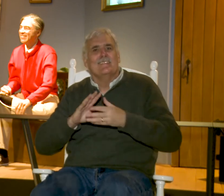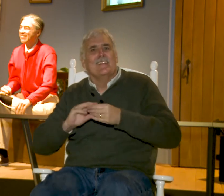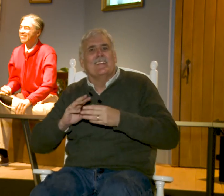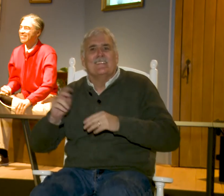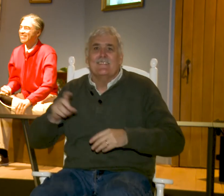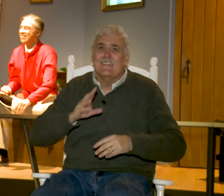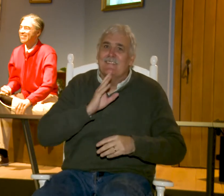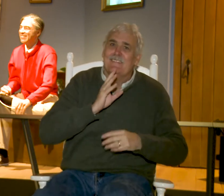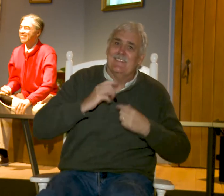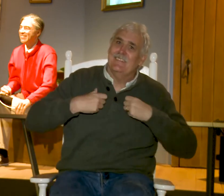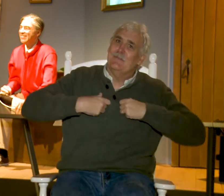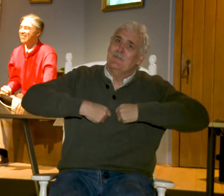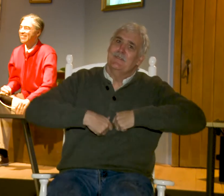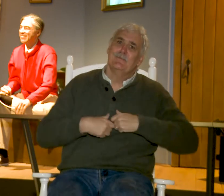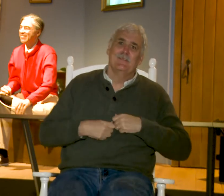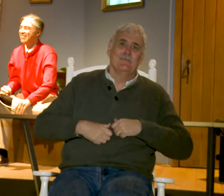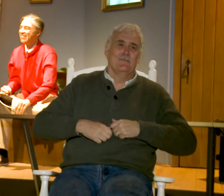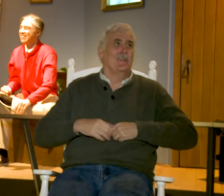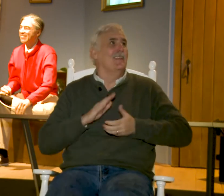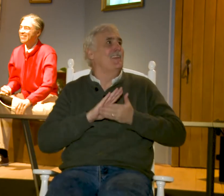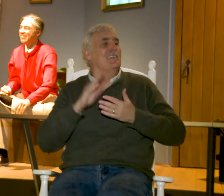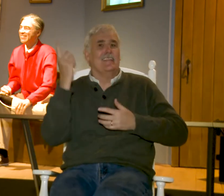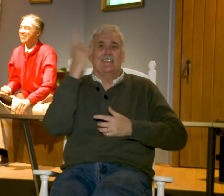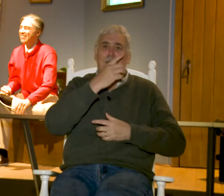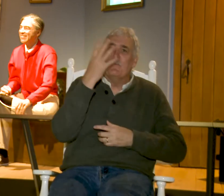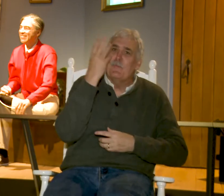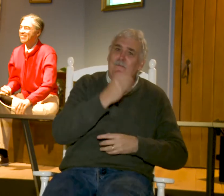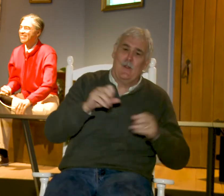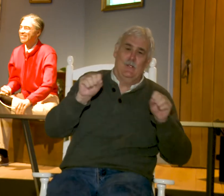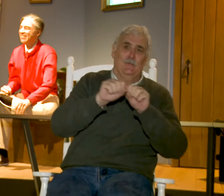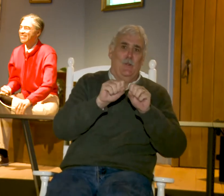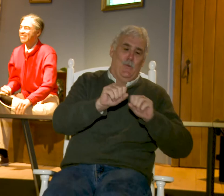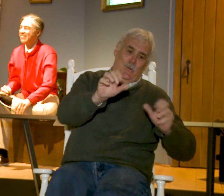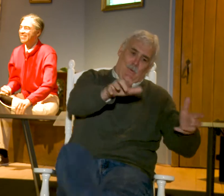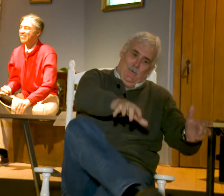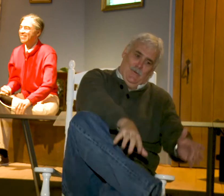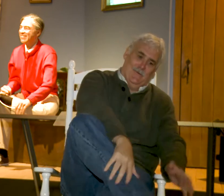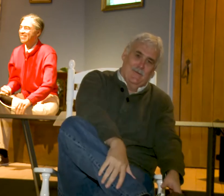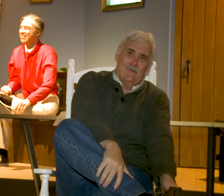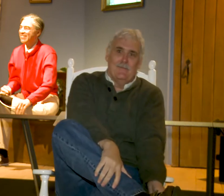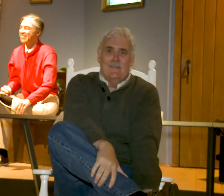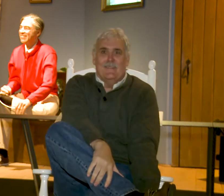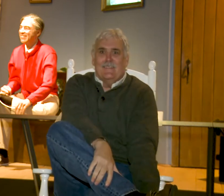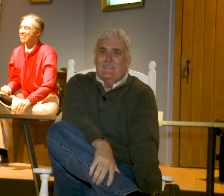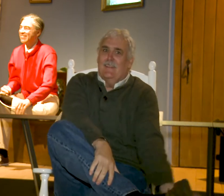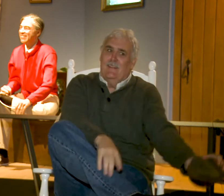He greets his audience as he puts on his sweater singing "It's a Beautiful Day in the Neighborhood." As he change his shoes, he asks his viewers,